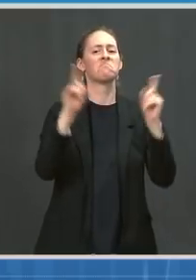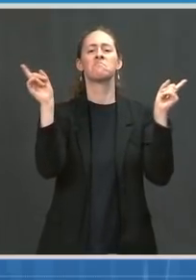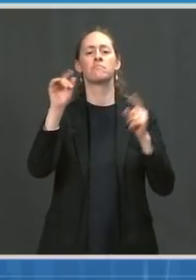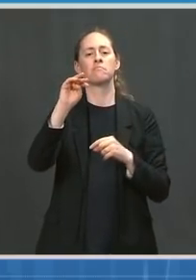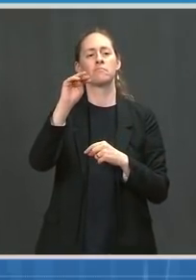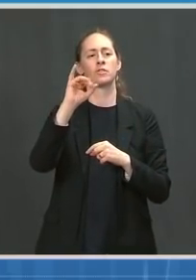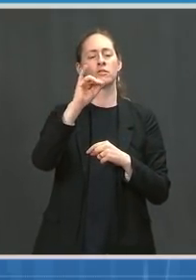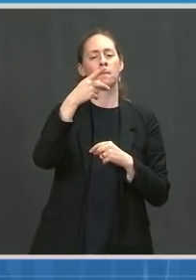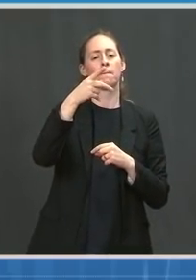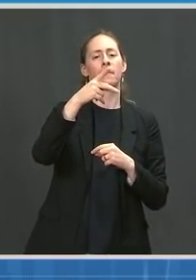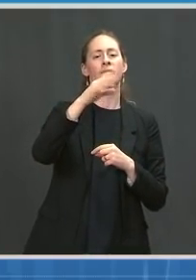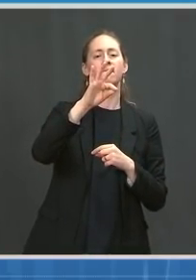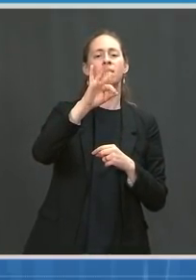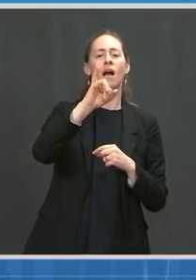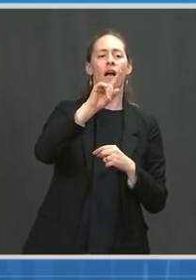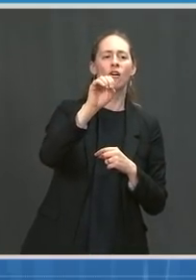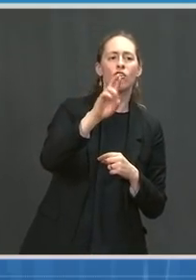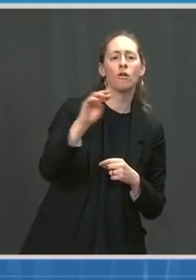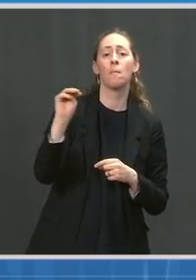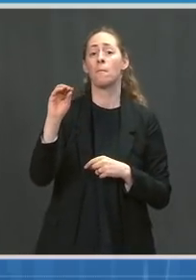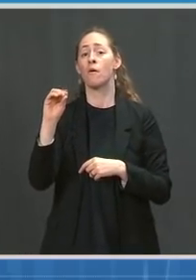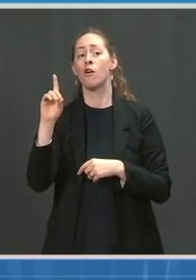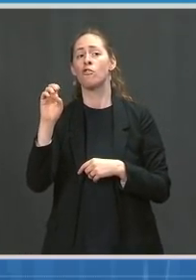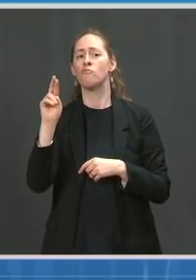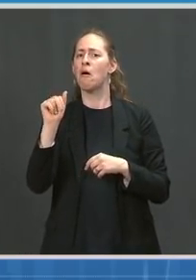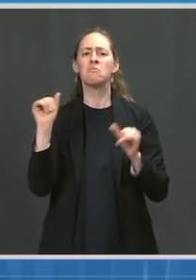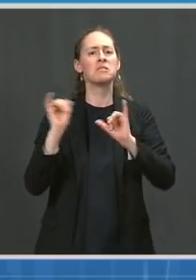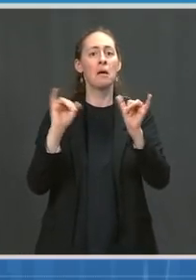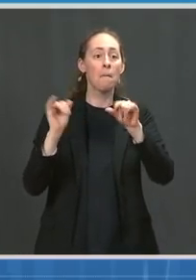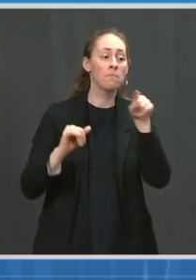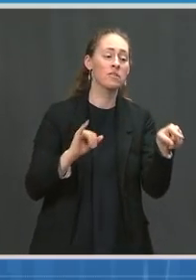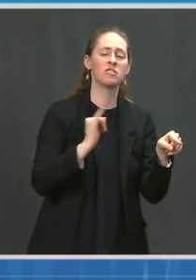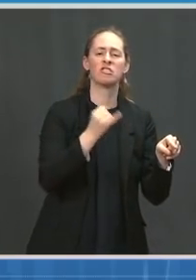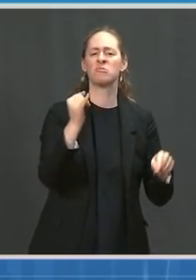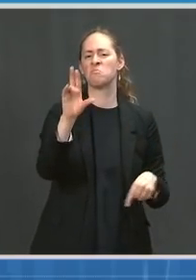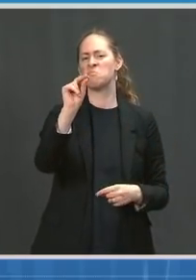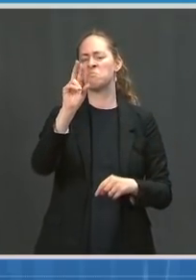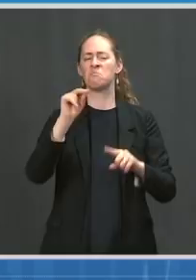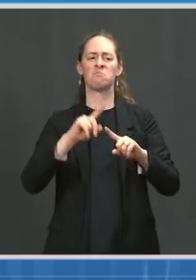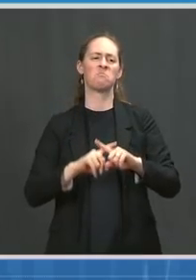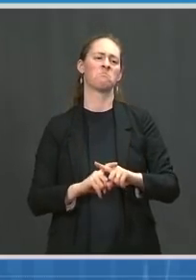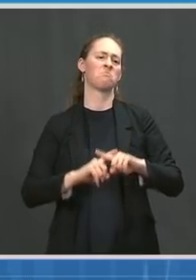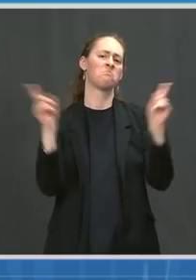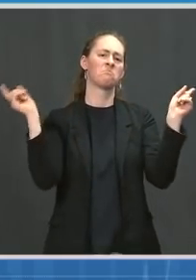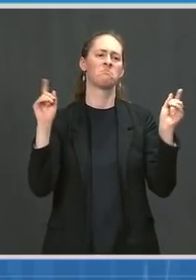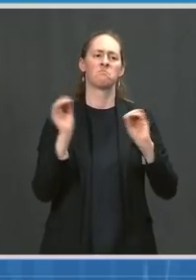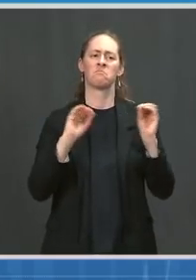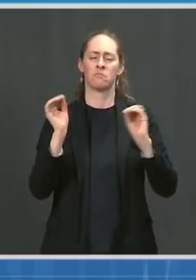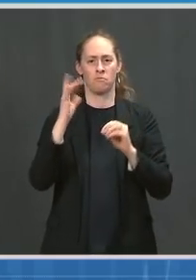People who have vaccine appointments to receive mRNA vaccines should keep their appointments,